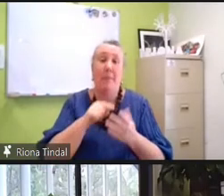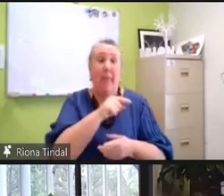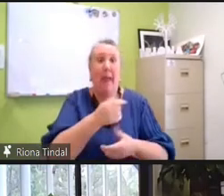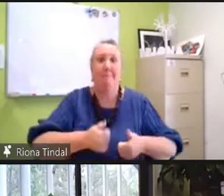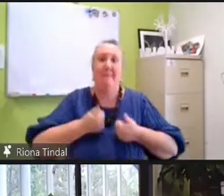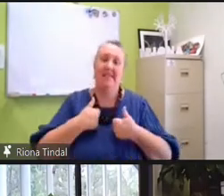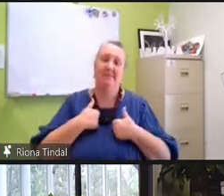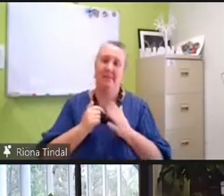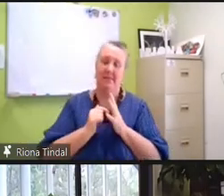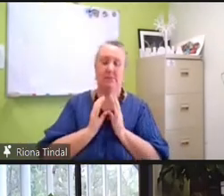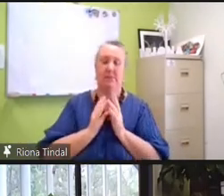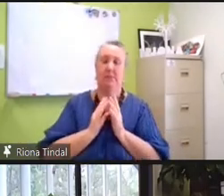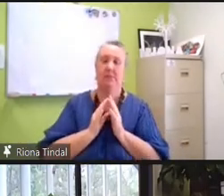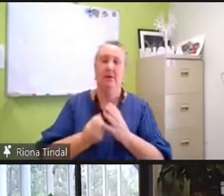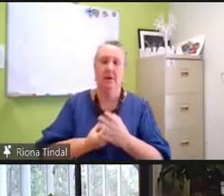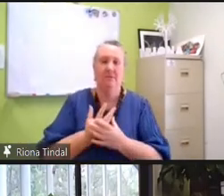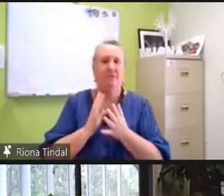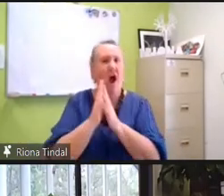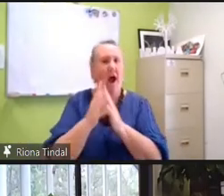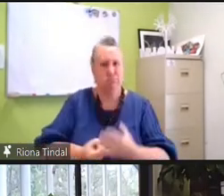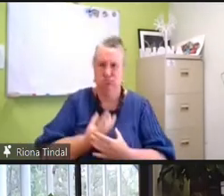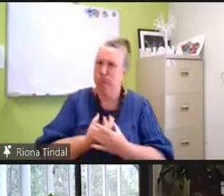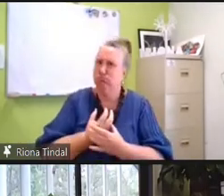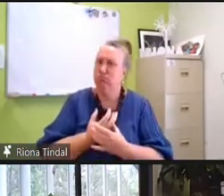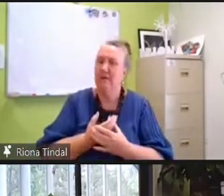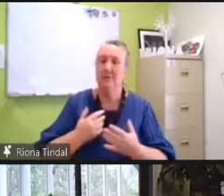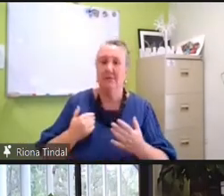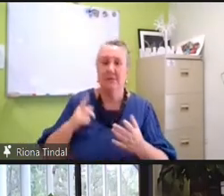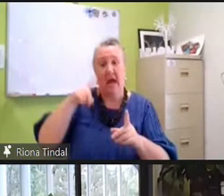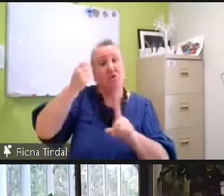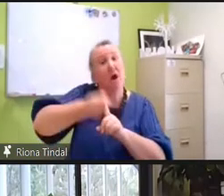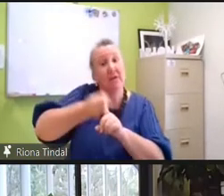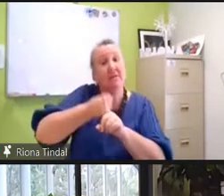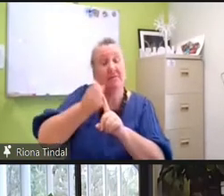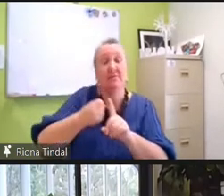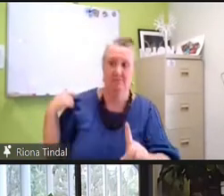valued in that other area at all. It did make me feel quite frustrated. In fact, I developed